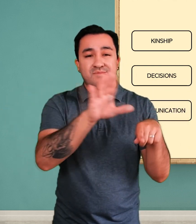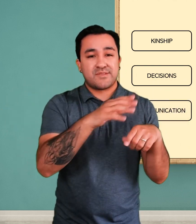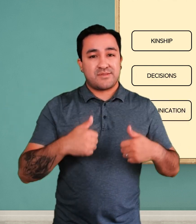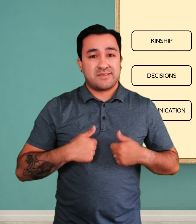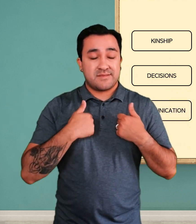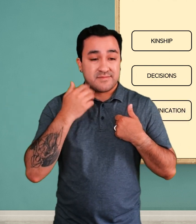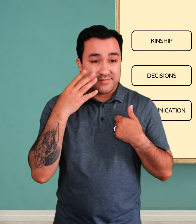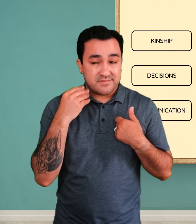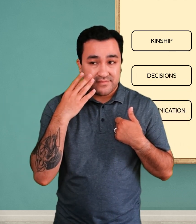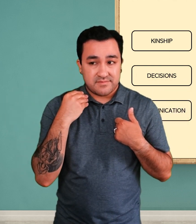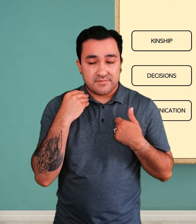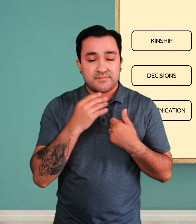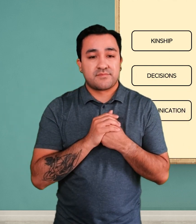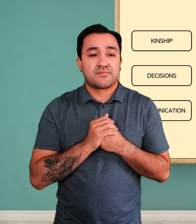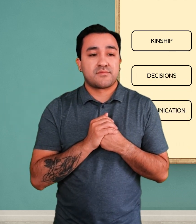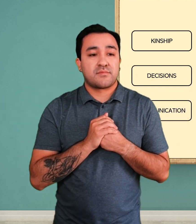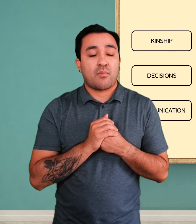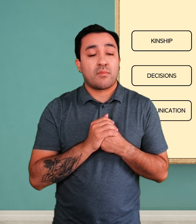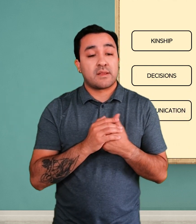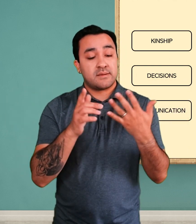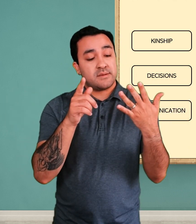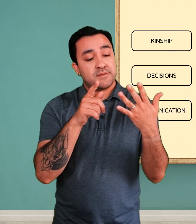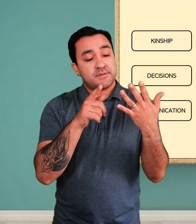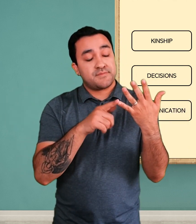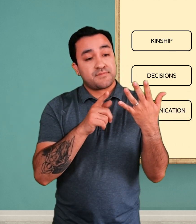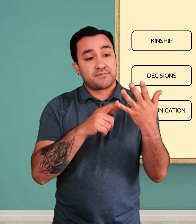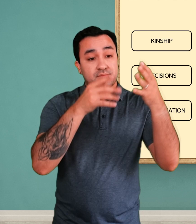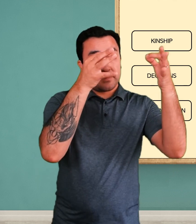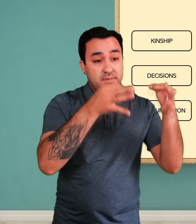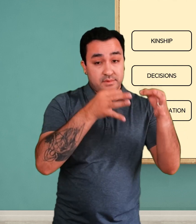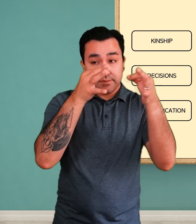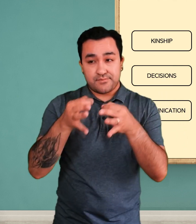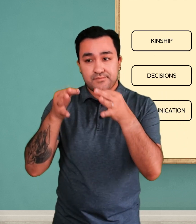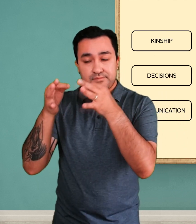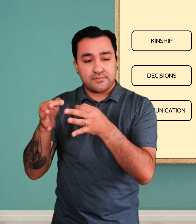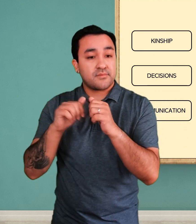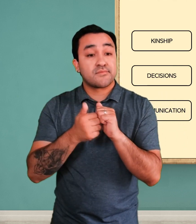When it comes to decision making, collectivists tend to follow more of a defensive-incremental